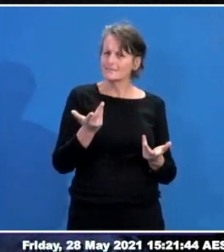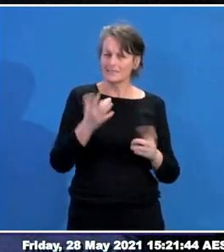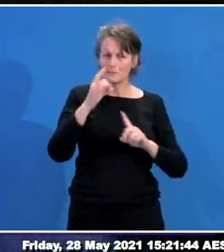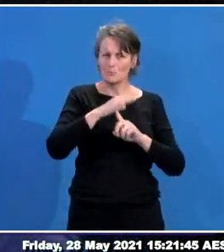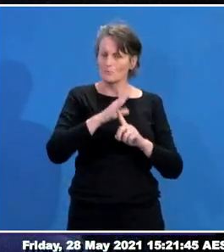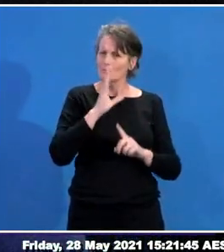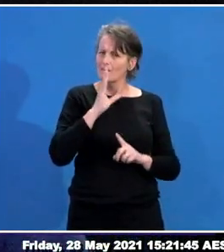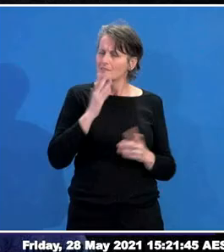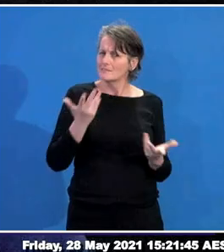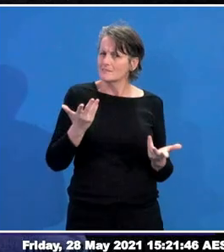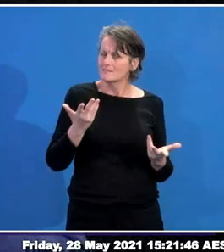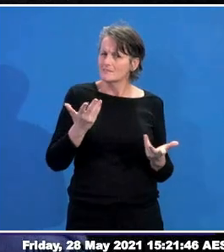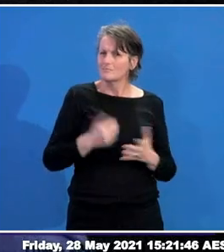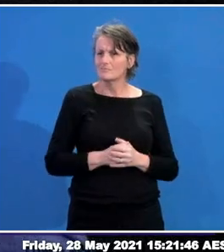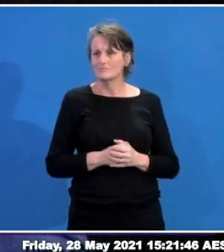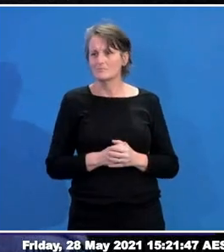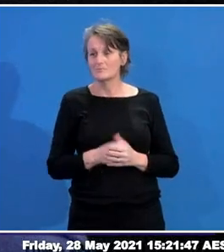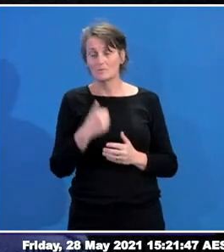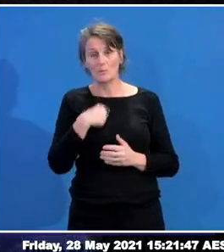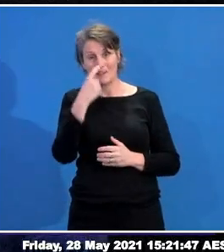And I am, I guess, making a serious point.